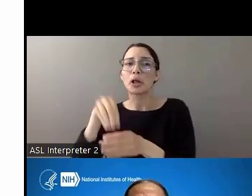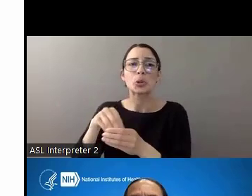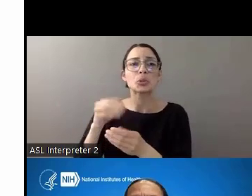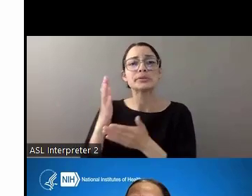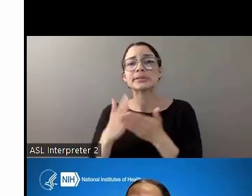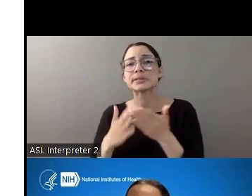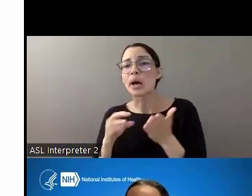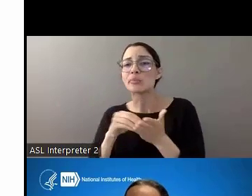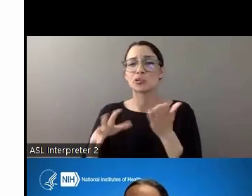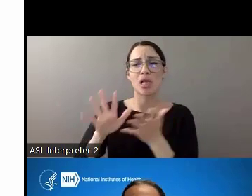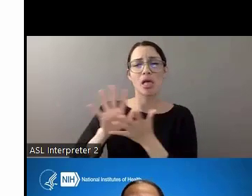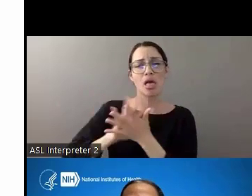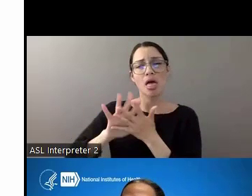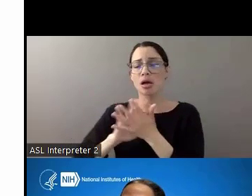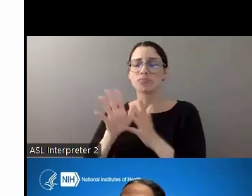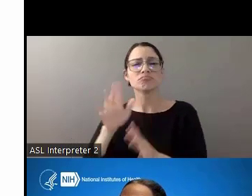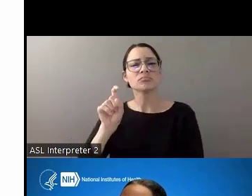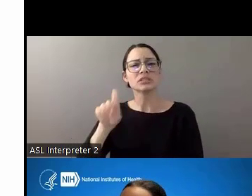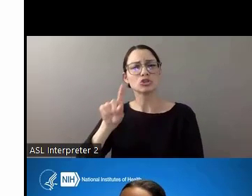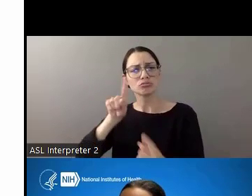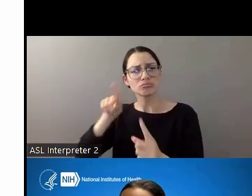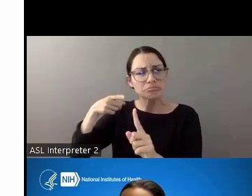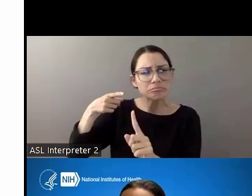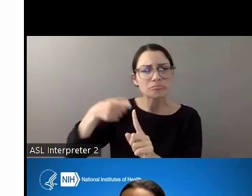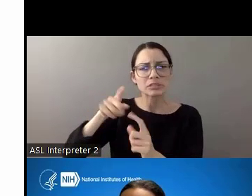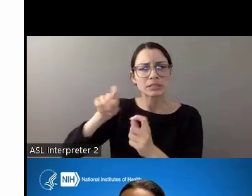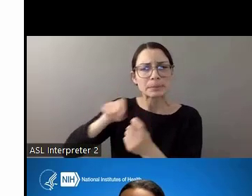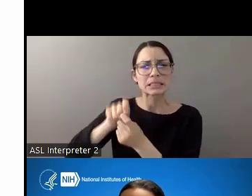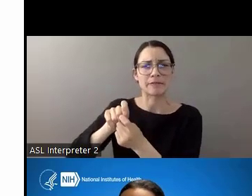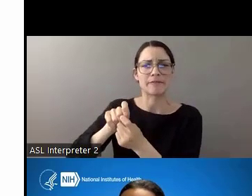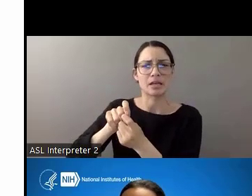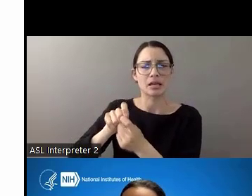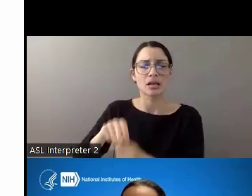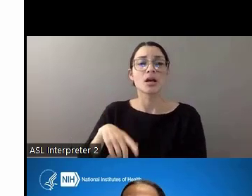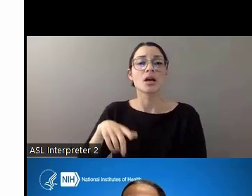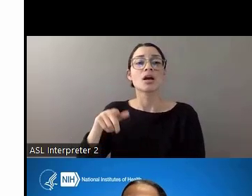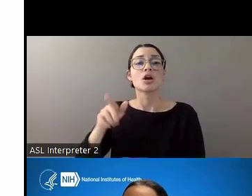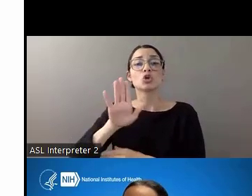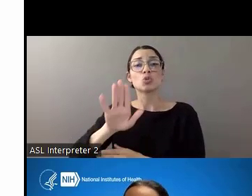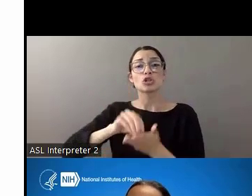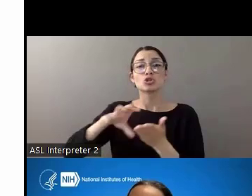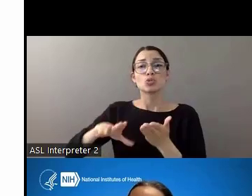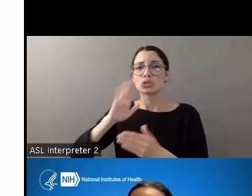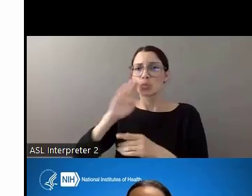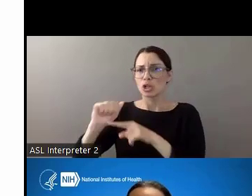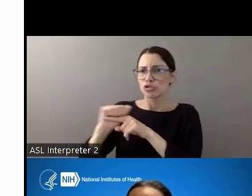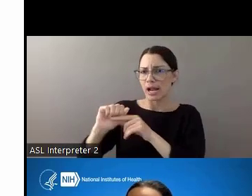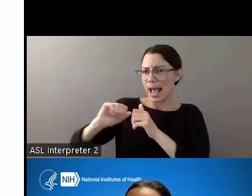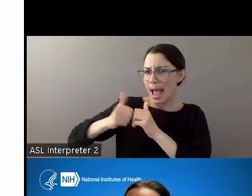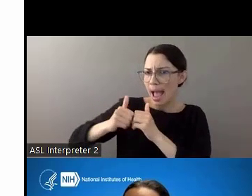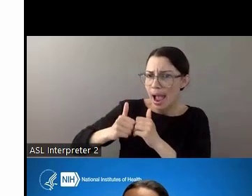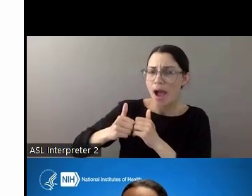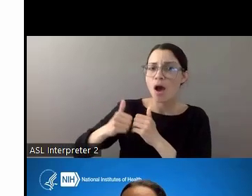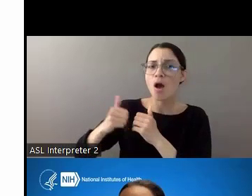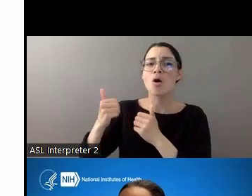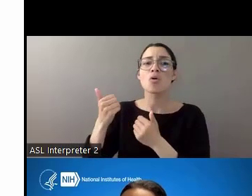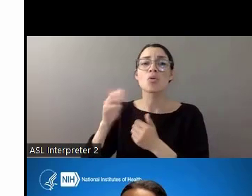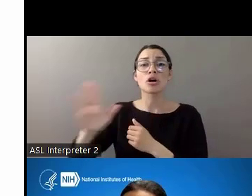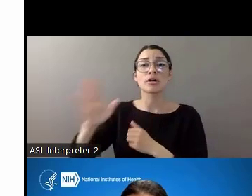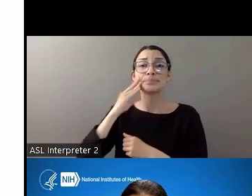You want to be really specific. How will your students be trained? Are the experiments appropriate for their level of knowledge?